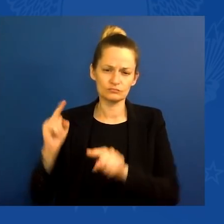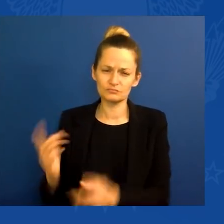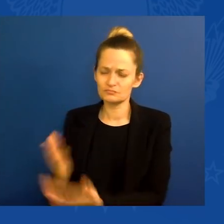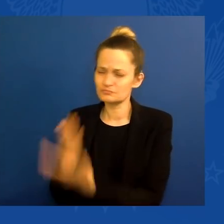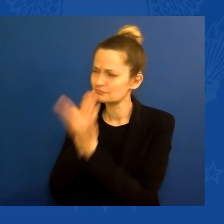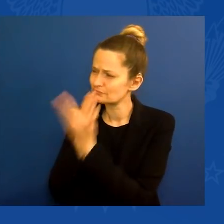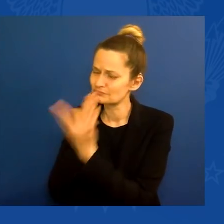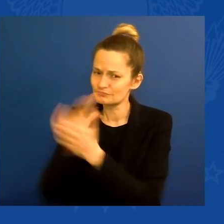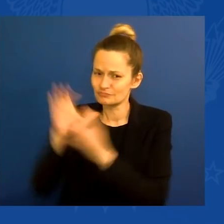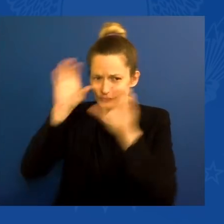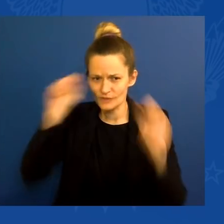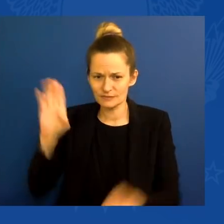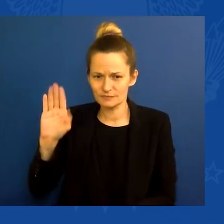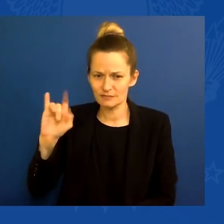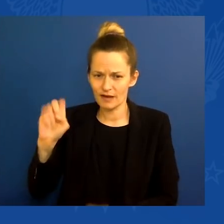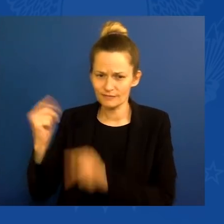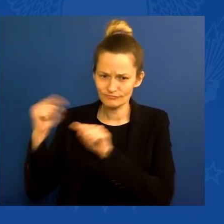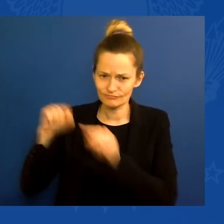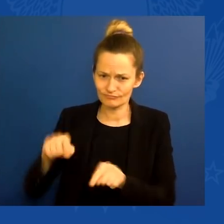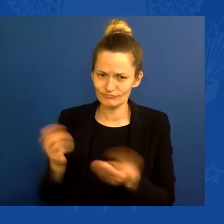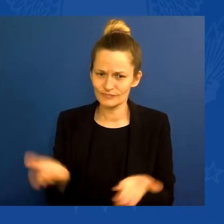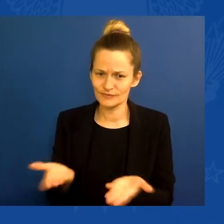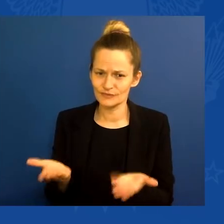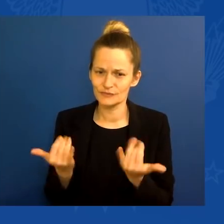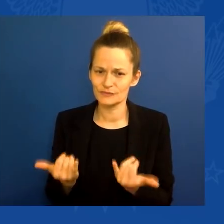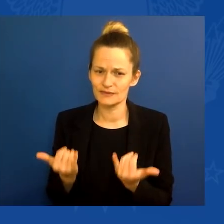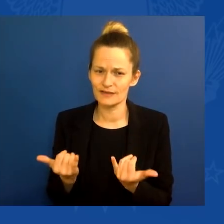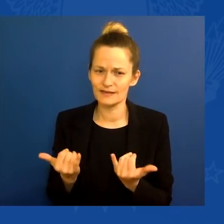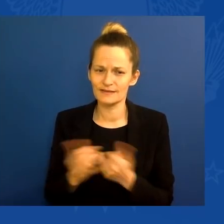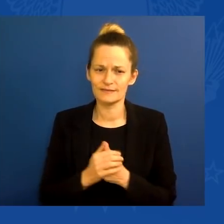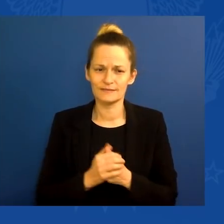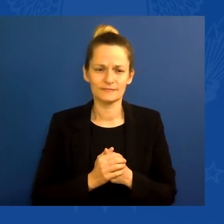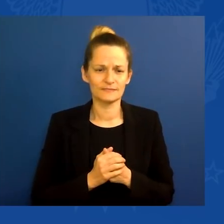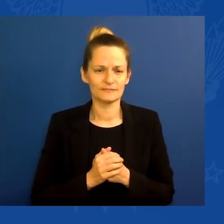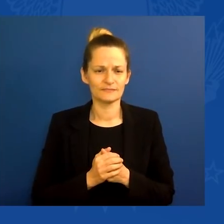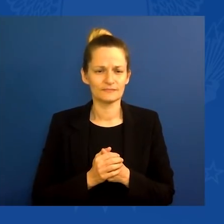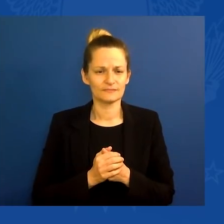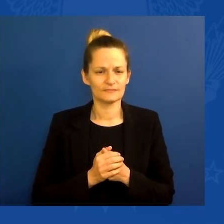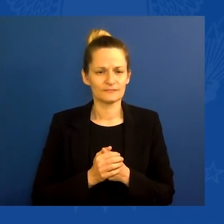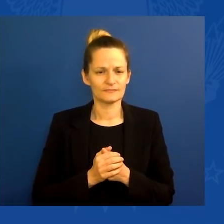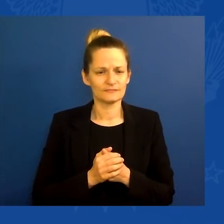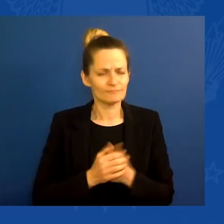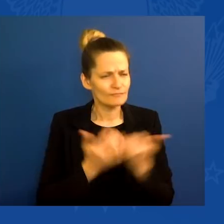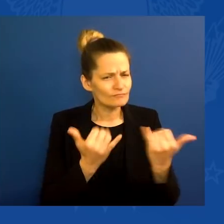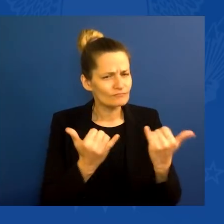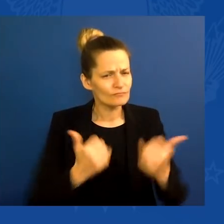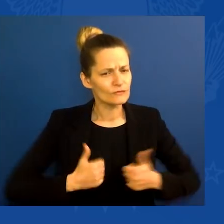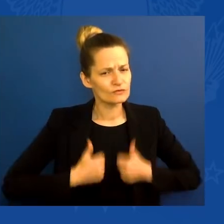Surviving families and loved ones come together to share grief and draw strength from one another, certain in the knowledge that their sacrifice